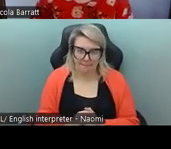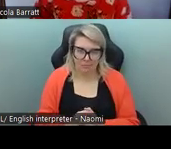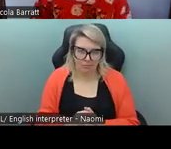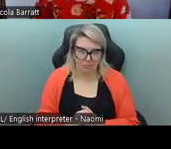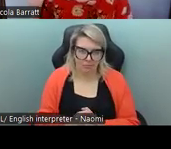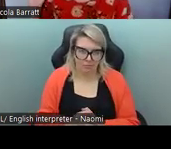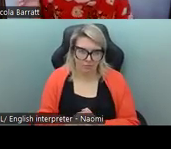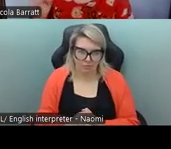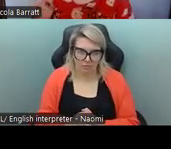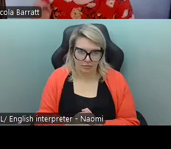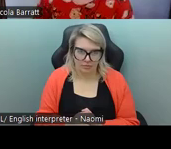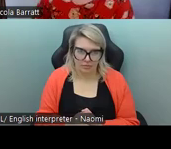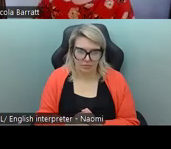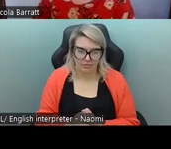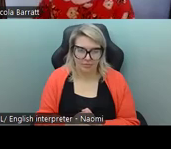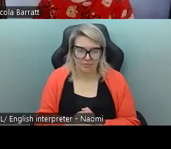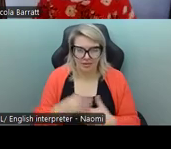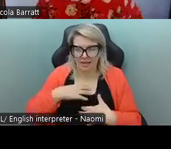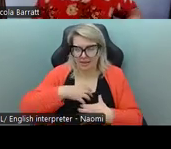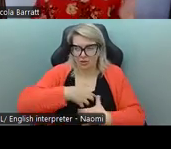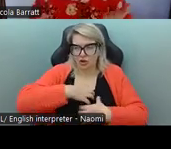Tone of voice. I will explain this ridiculous picture.